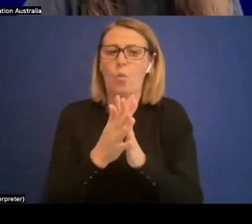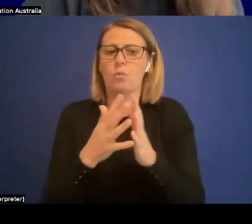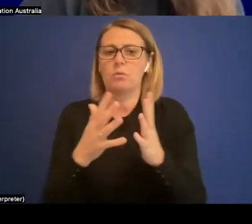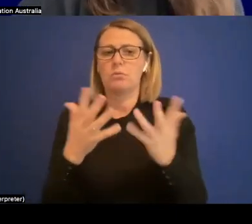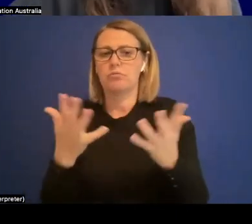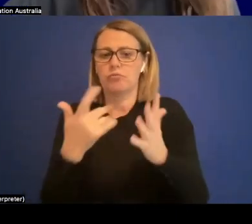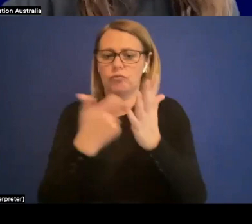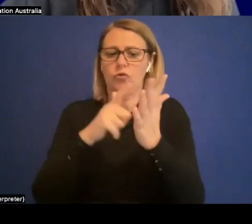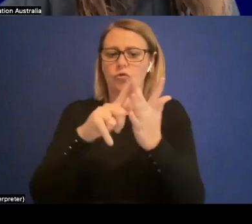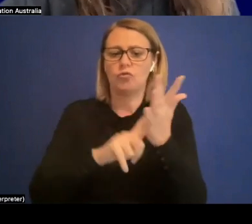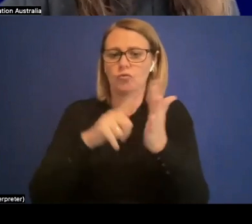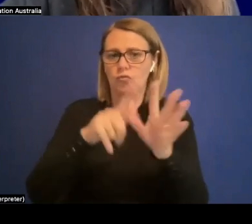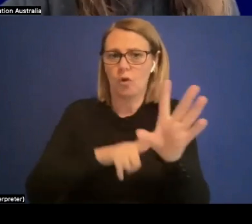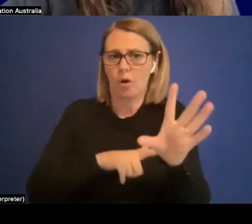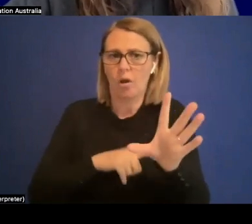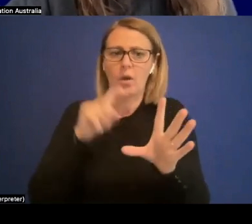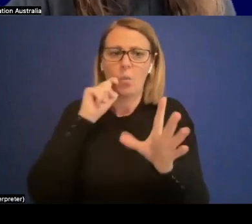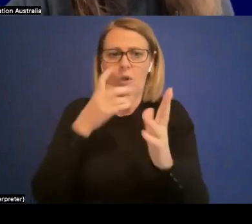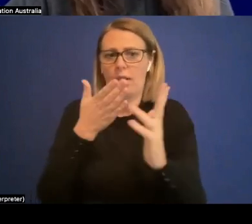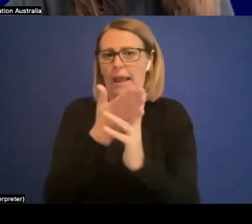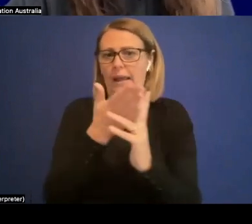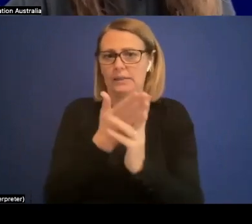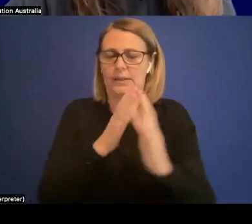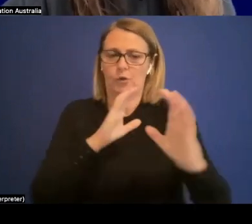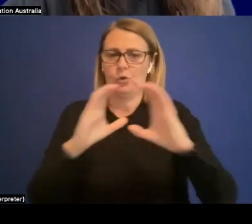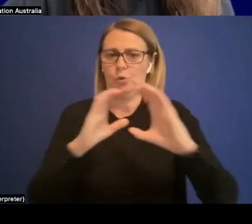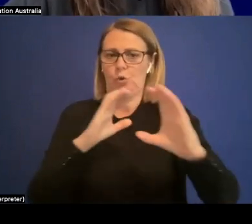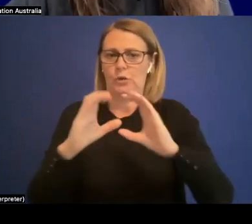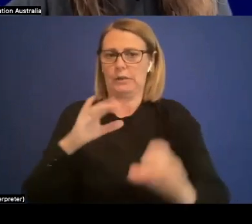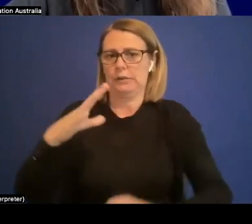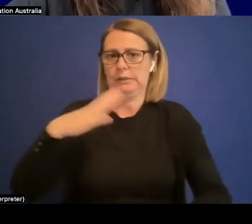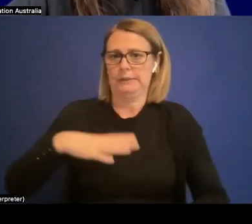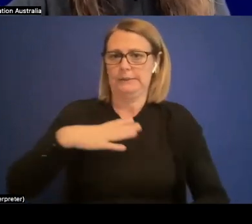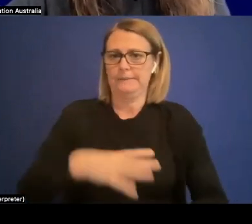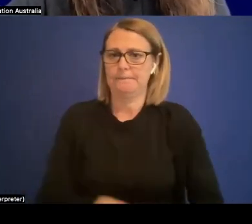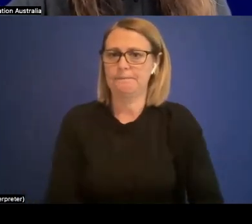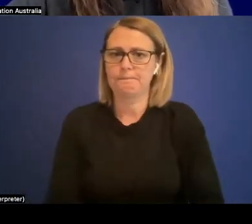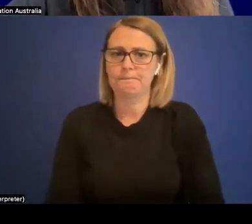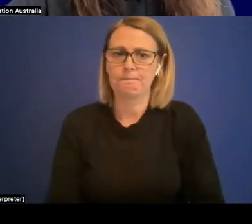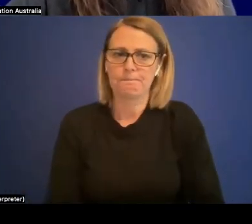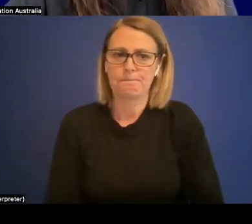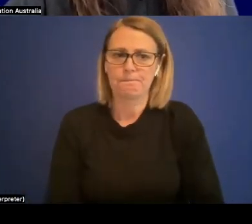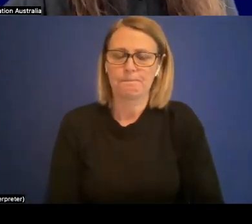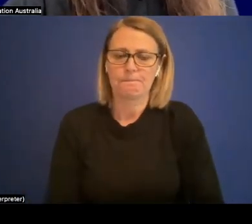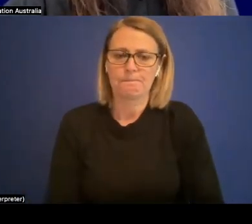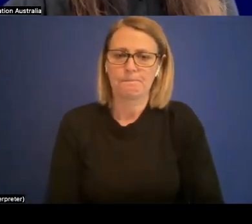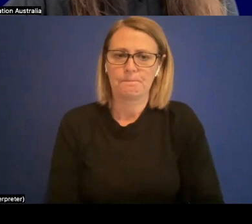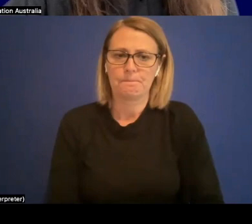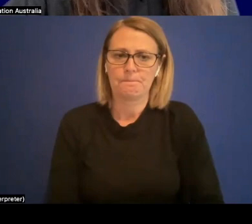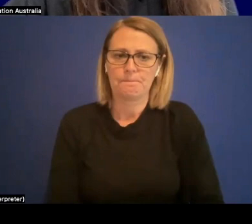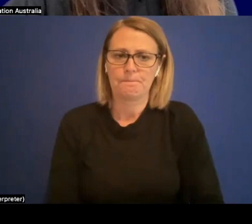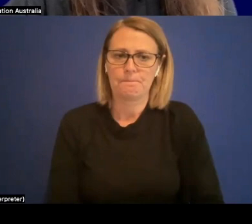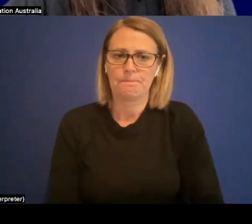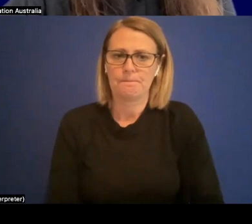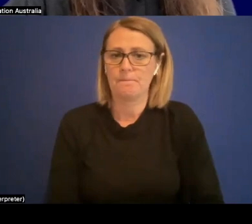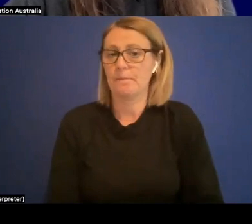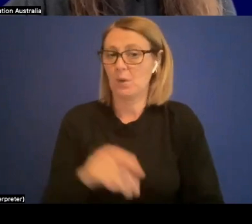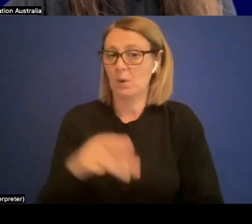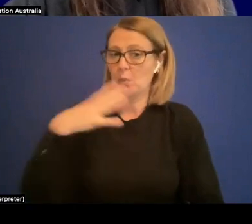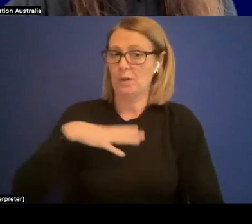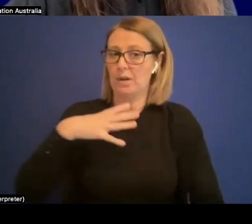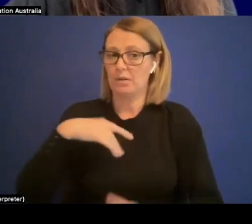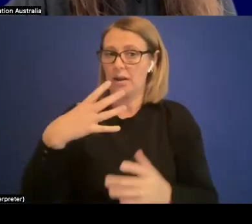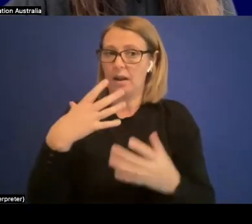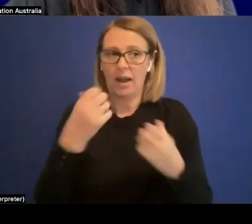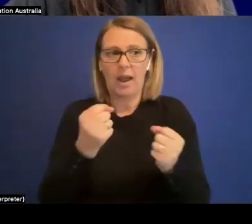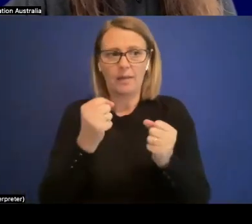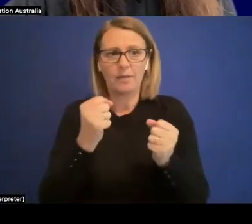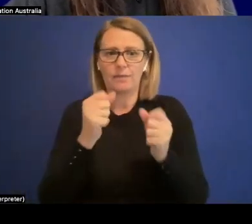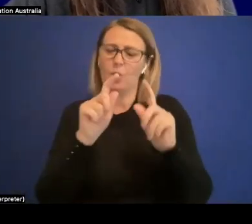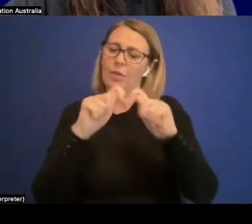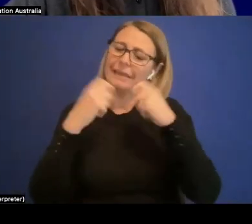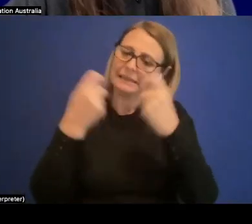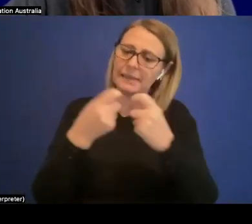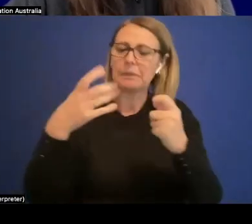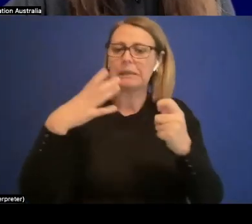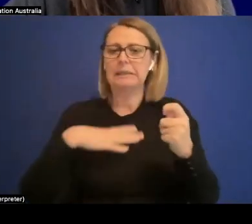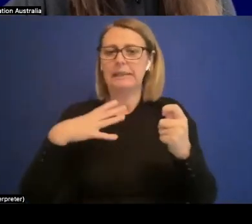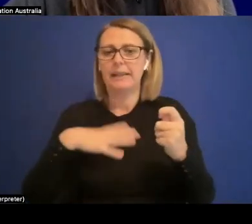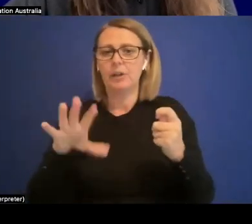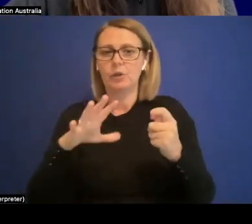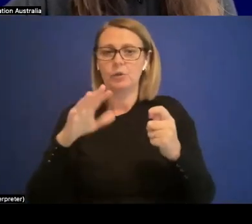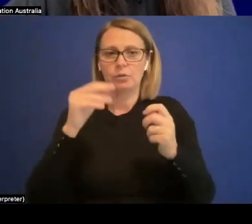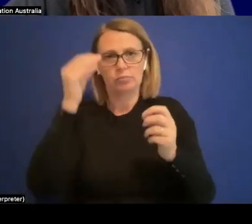was going to access communication methods. The team needed to build some knowledge around